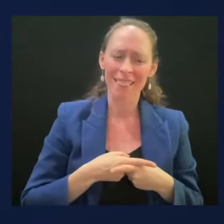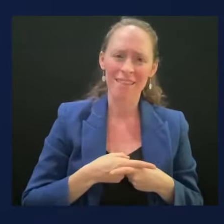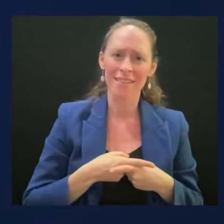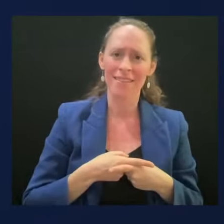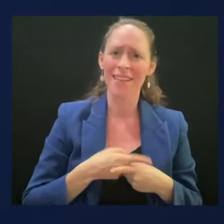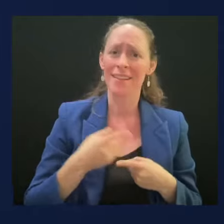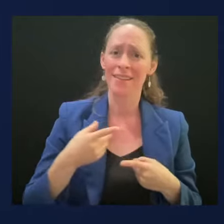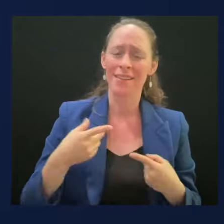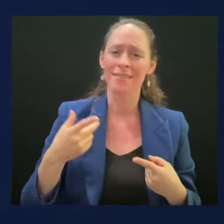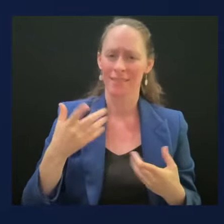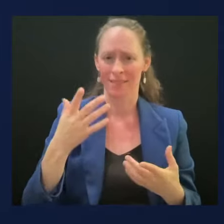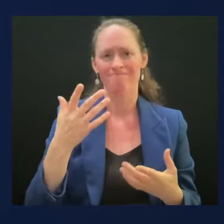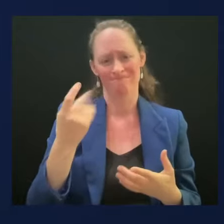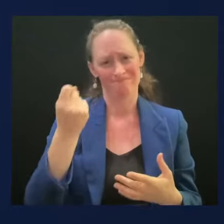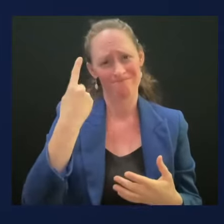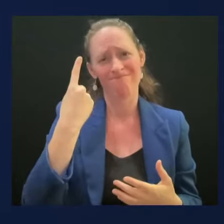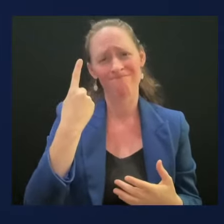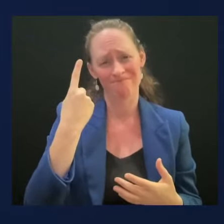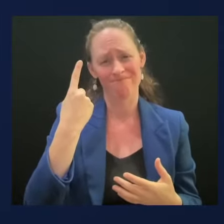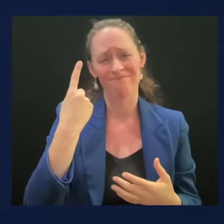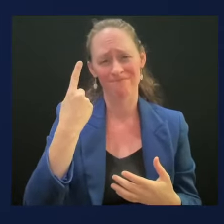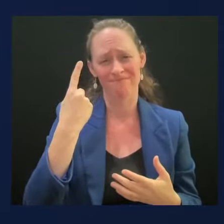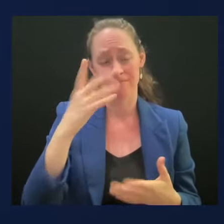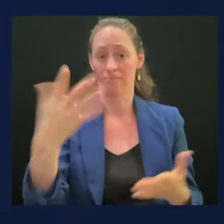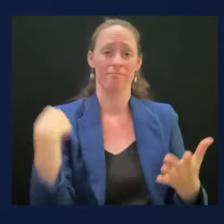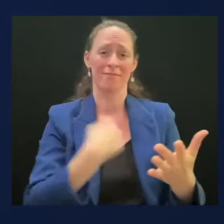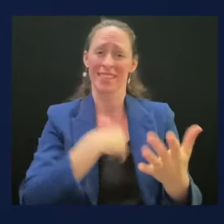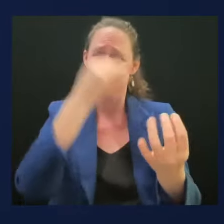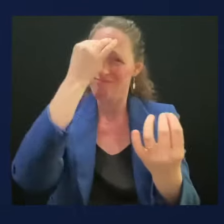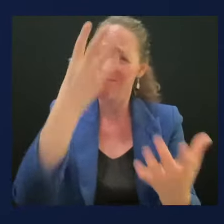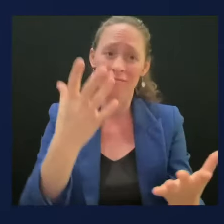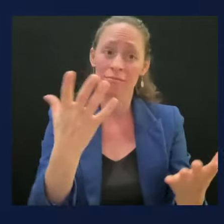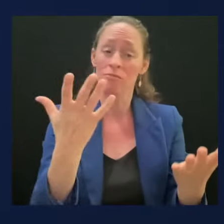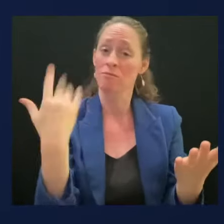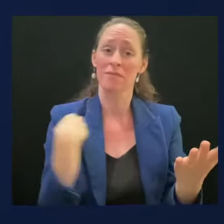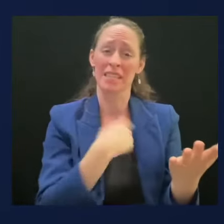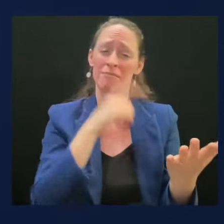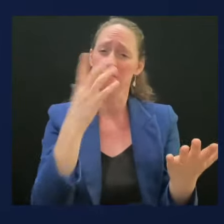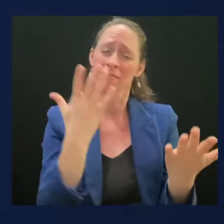that you have given, and our deepest sympathies for all that you have lost.